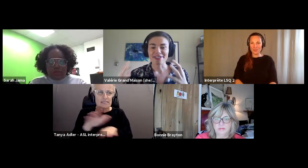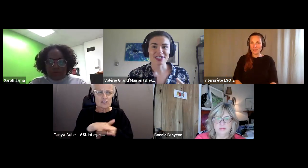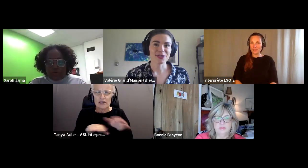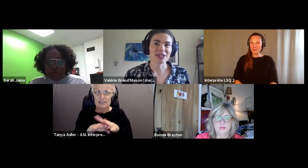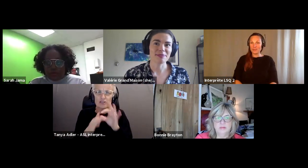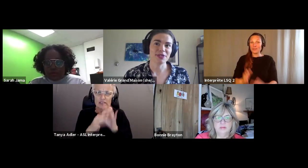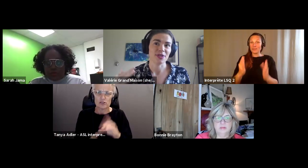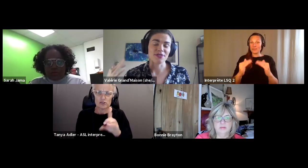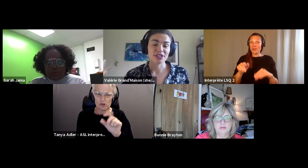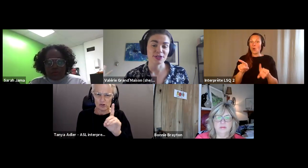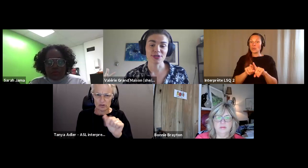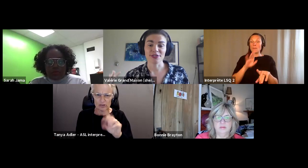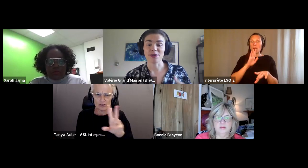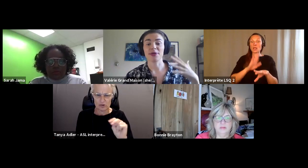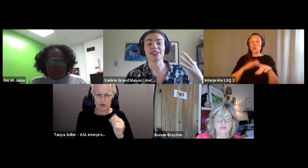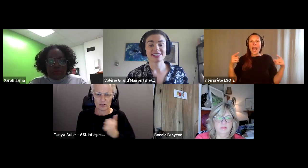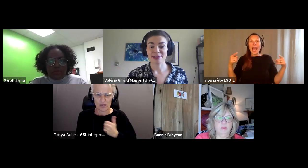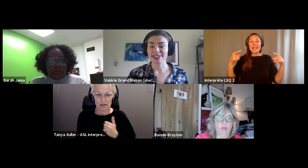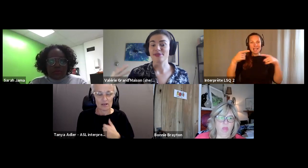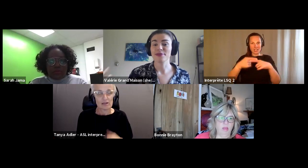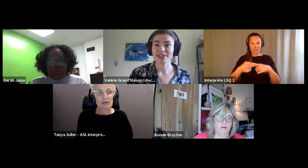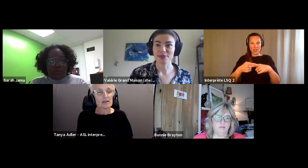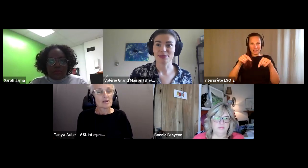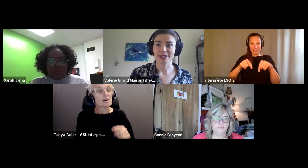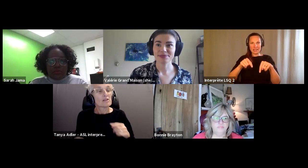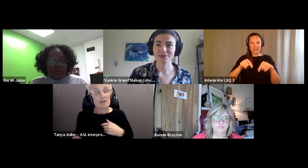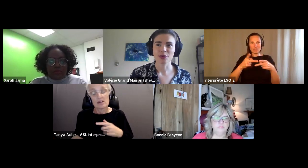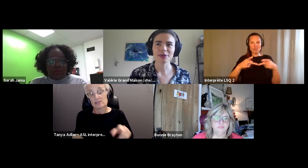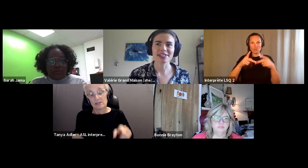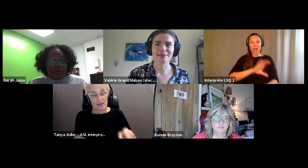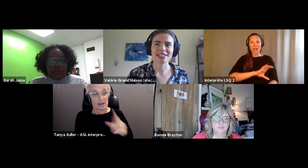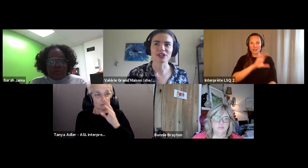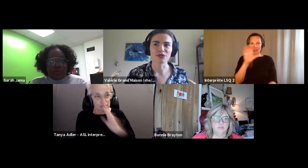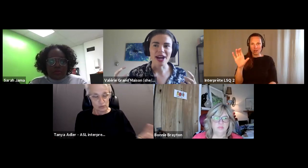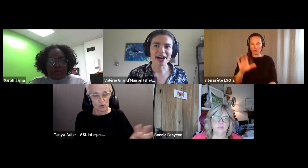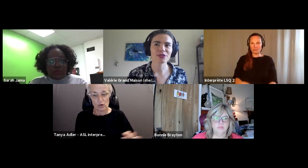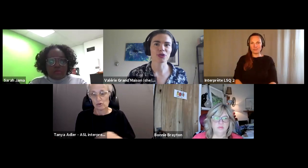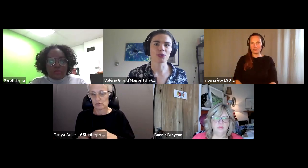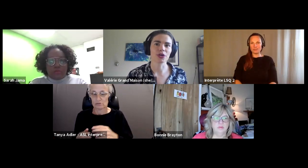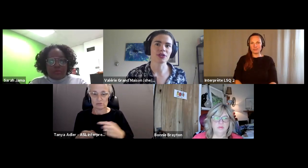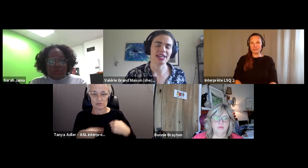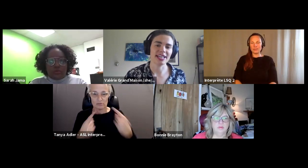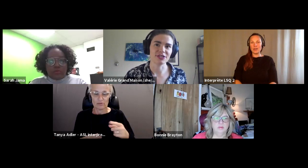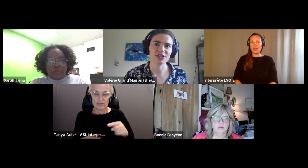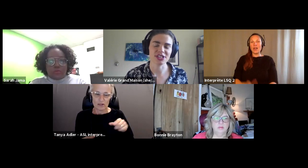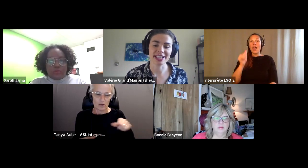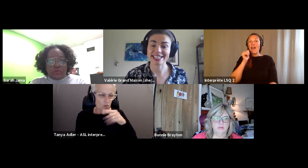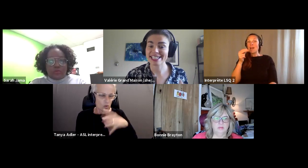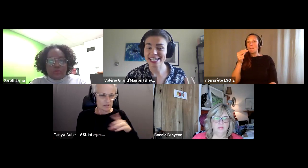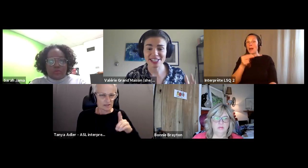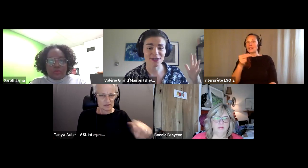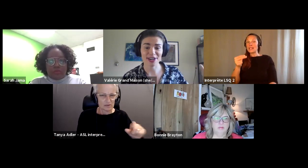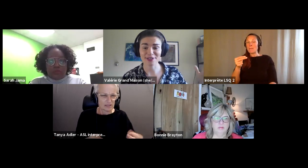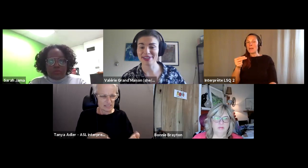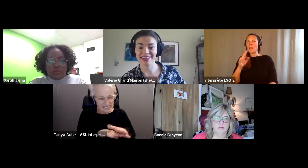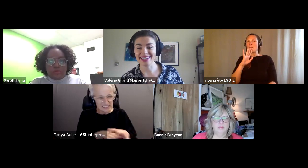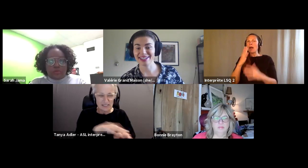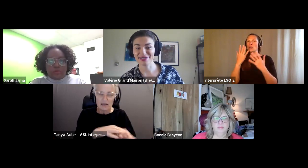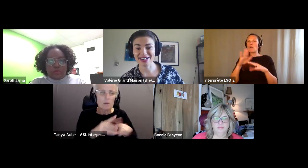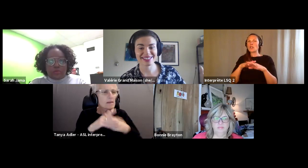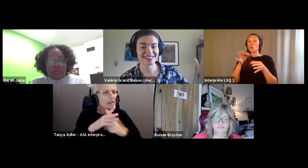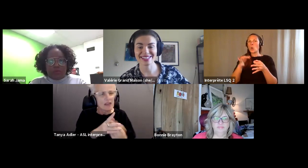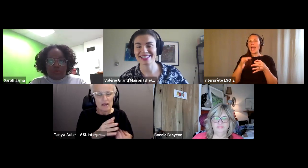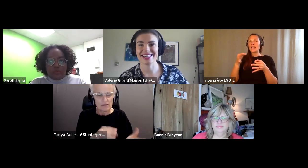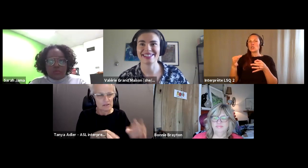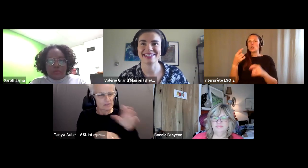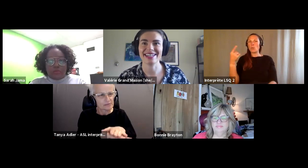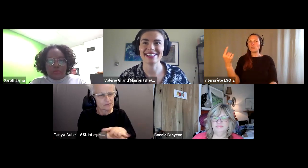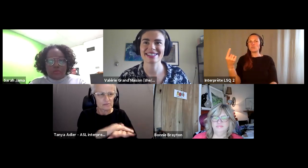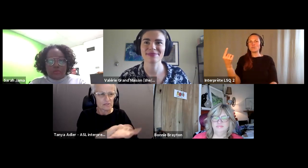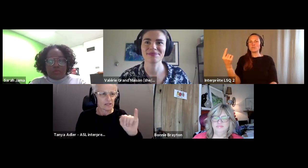Valérie Grand’Maison (she/elle): Given through expanse of exclusion from both visibility women's movement women with this at least ground or work in intersection ality since the very beginning right since the 1980s.